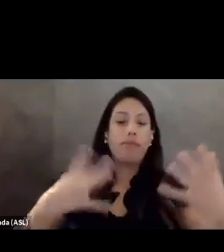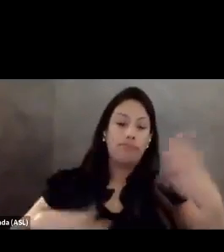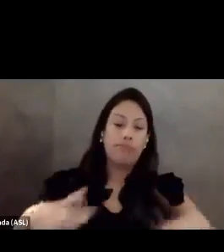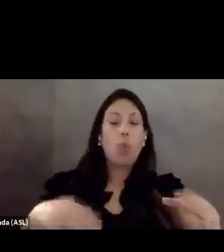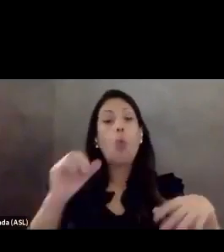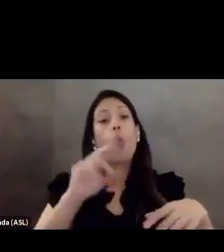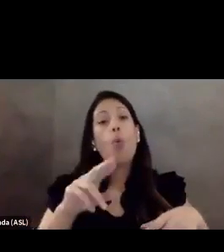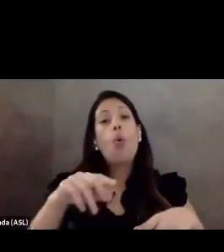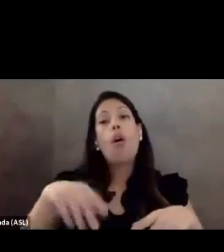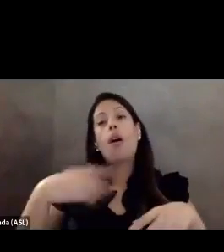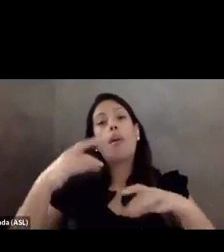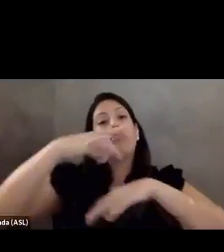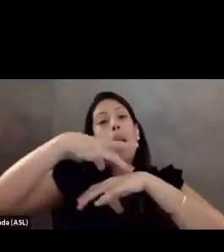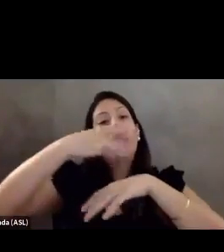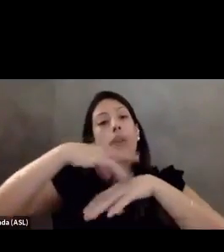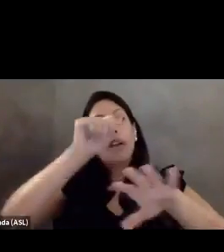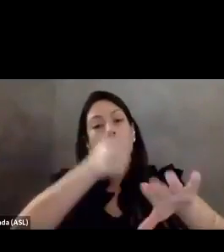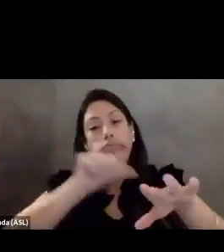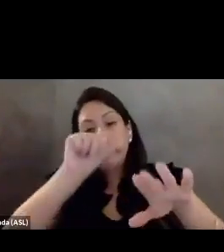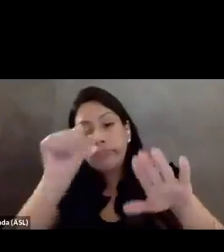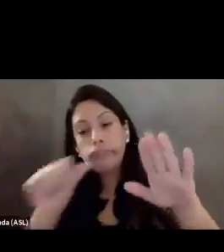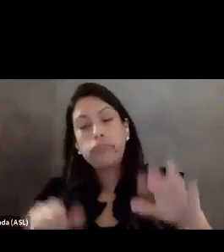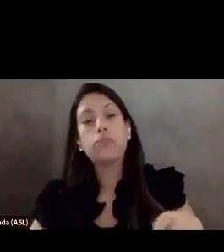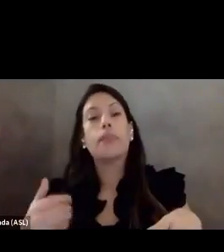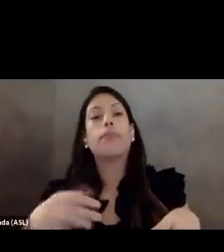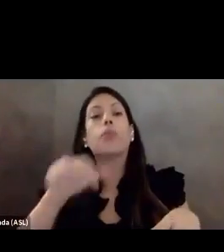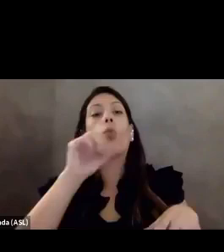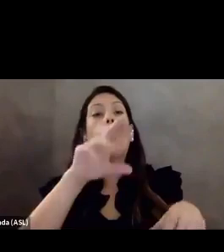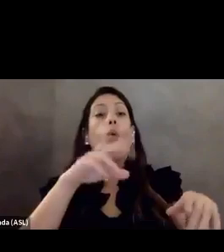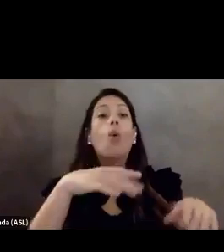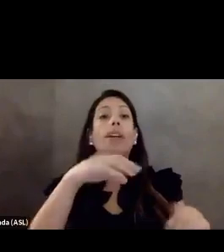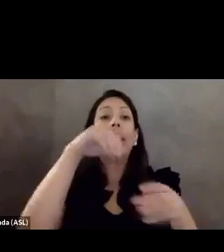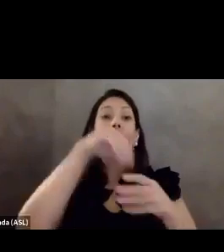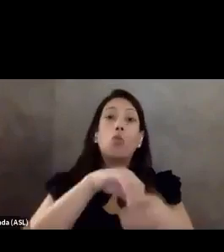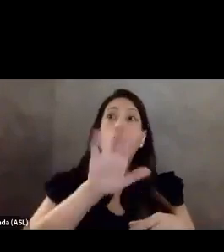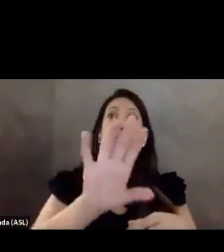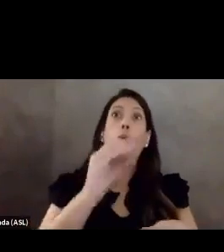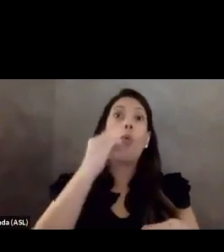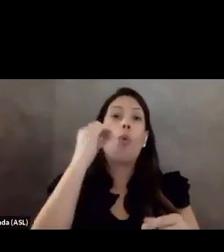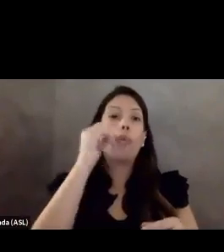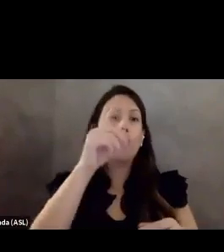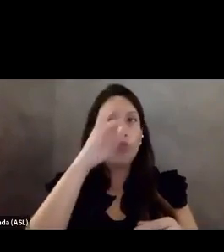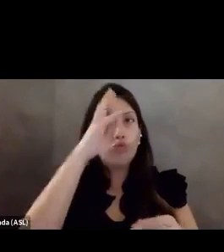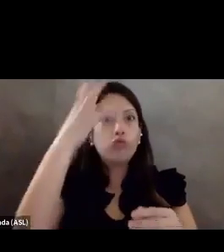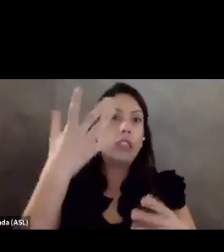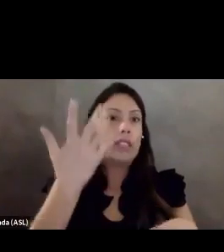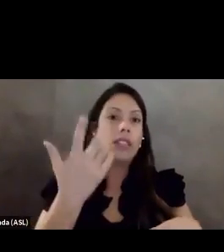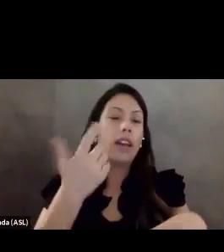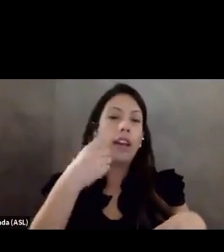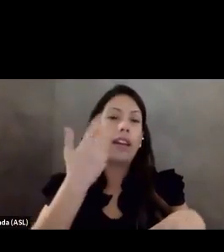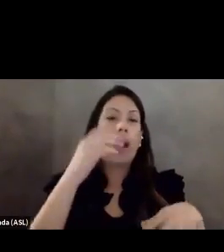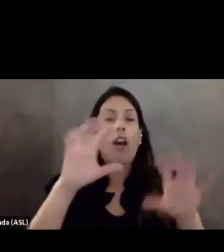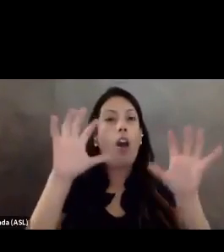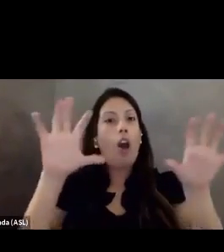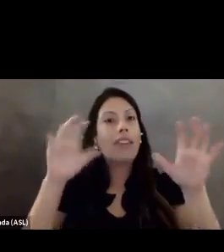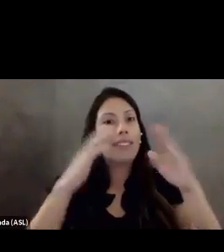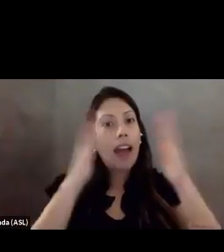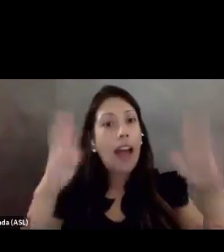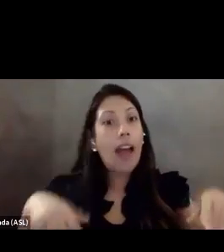creating a haunted house, or hunting for hidden treats in your own living space with members of your household having a scary movie night or other